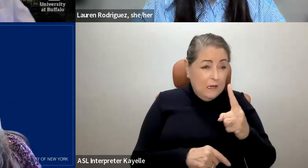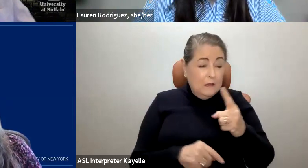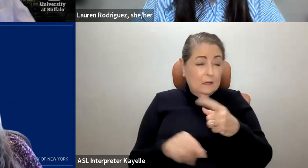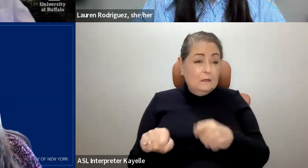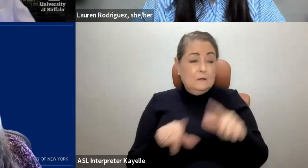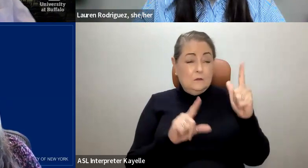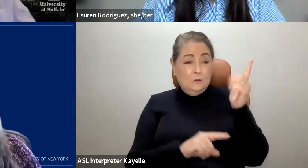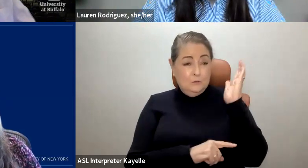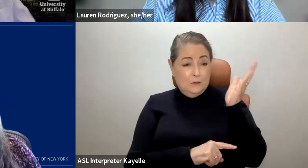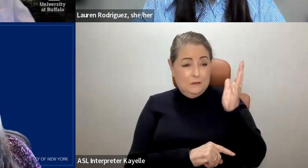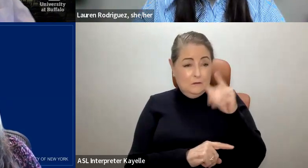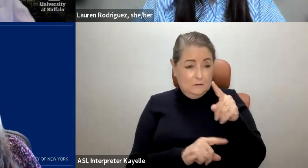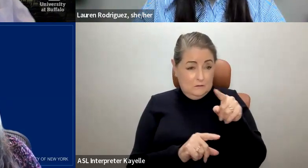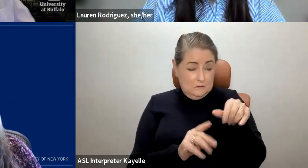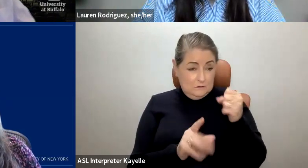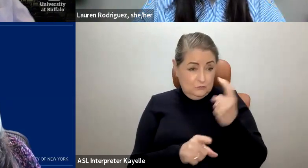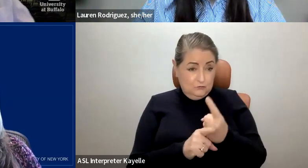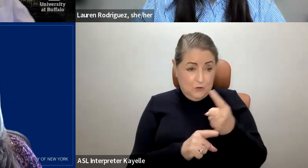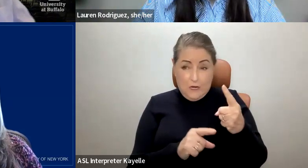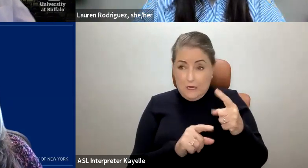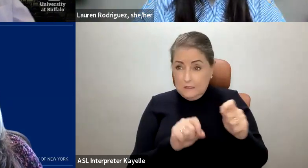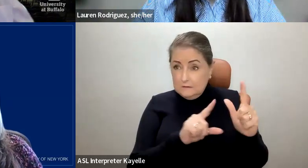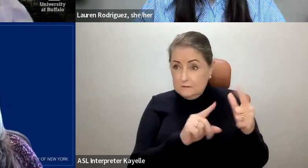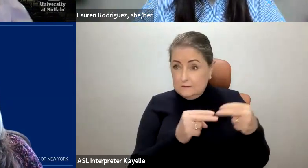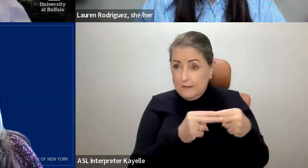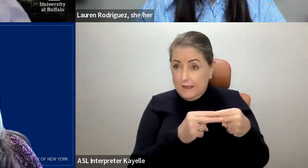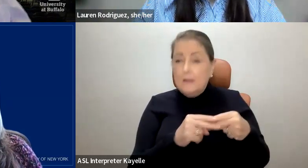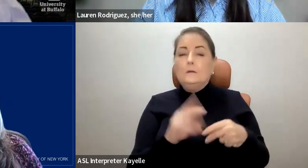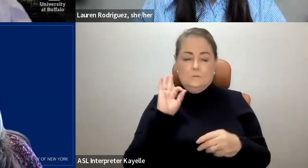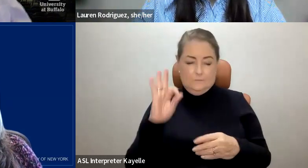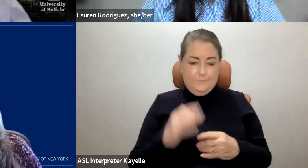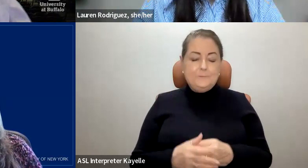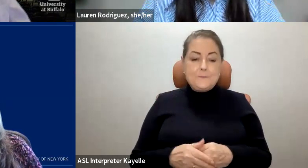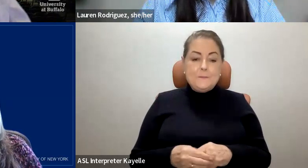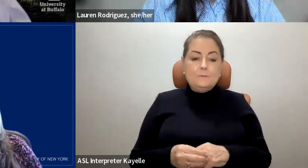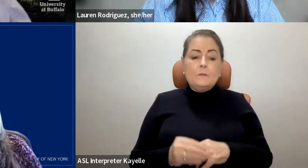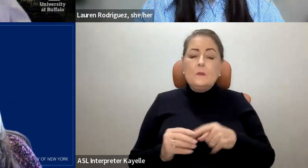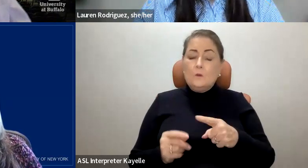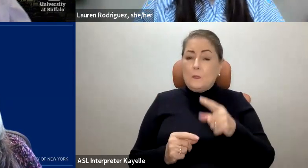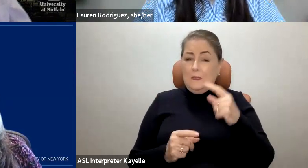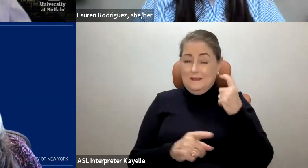and Mark are my showing the right one. Okay, excellent. Great. So, as you've heard already, our session is